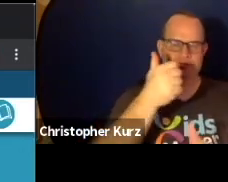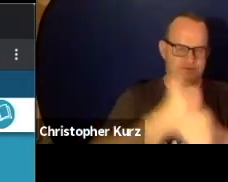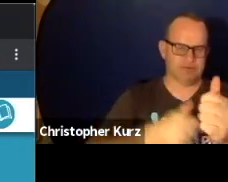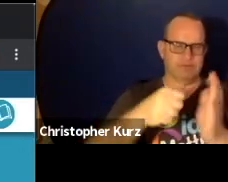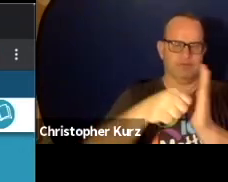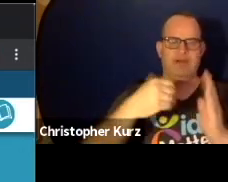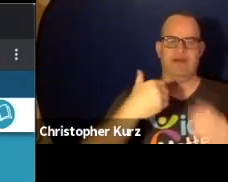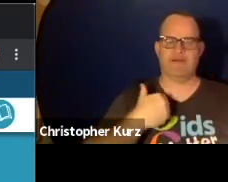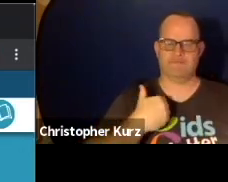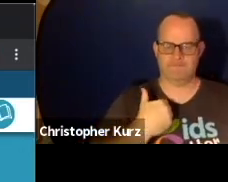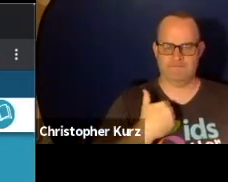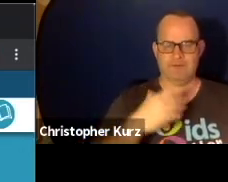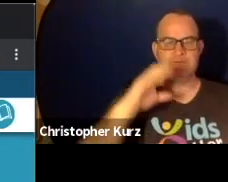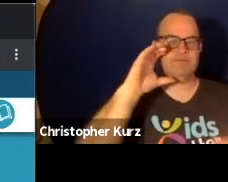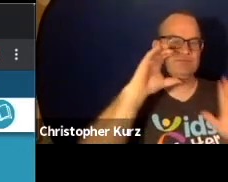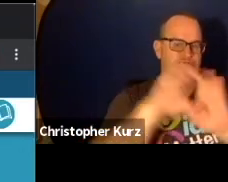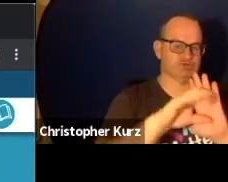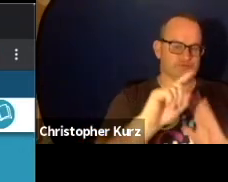because I actually haven't created anything,